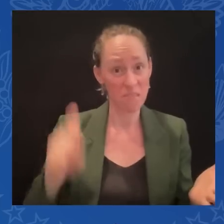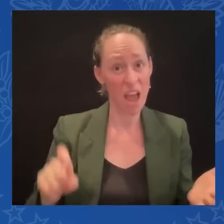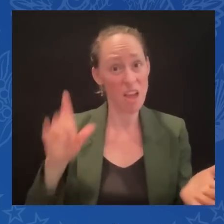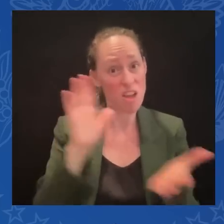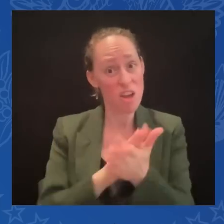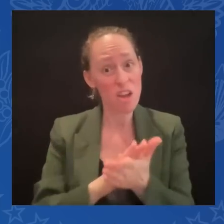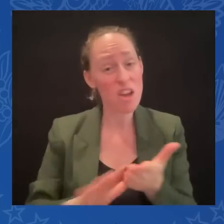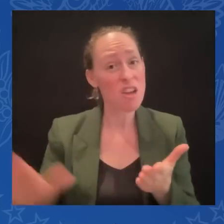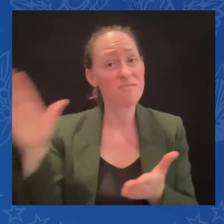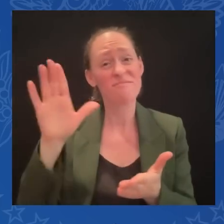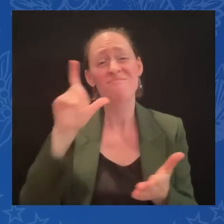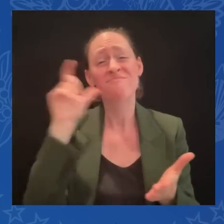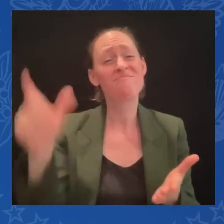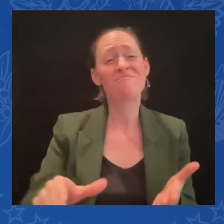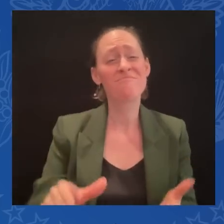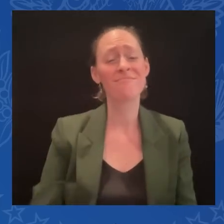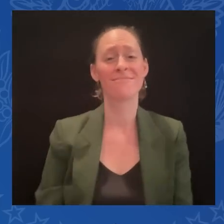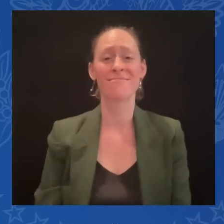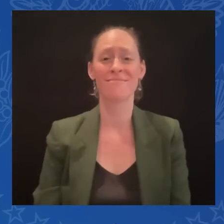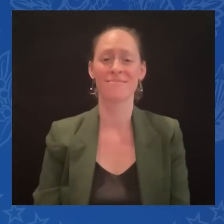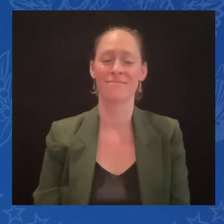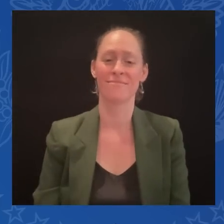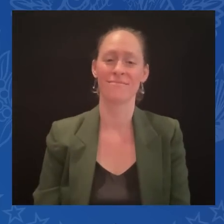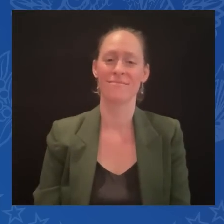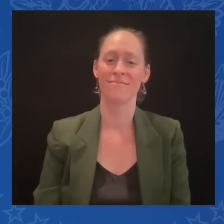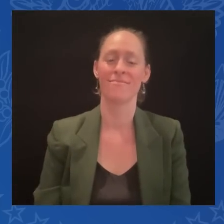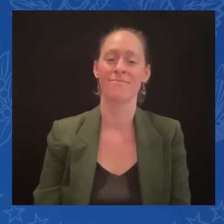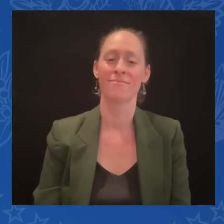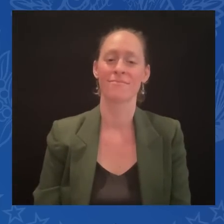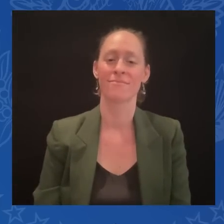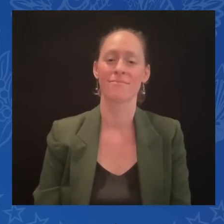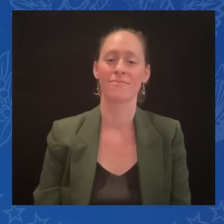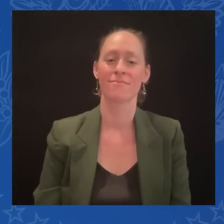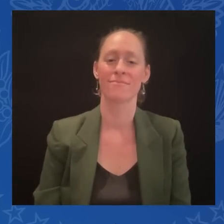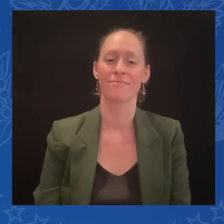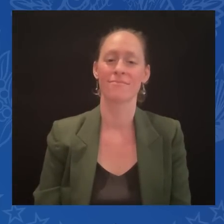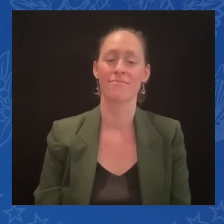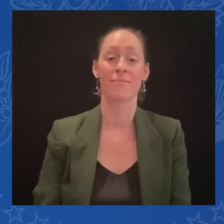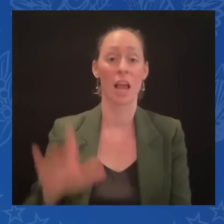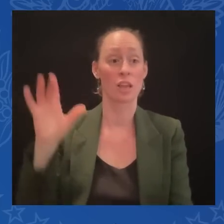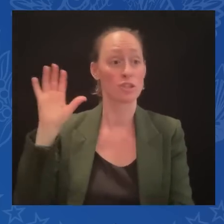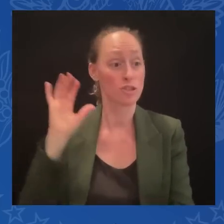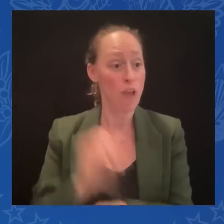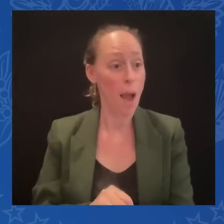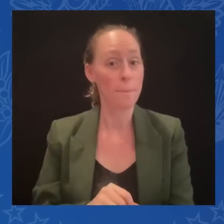including a free and fair choice to join a union, I mean it. Every --